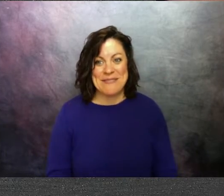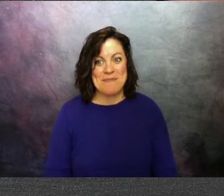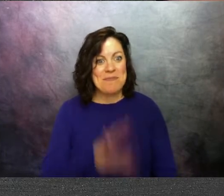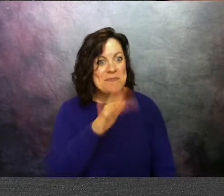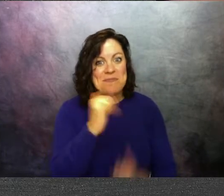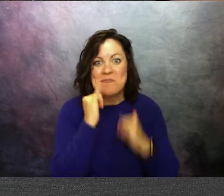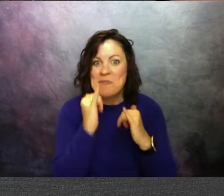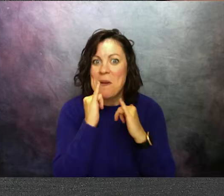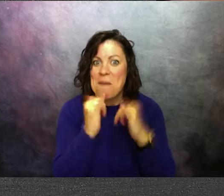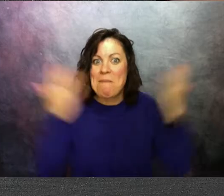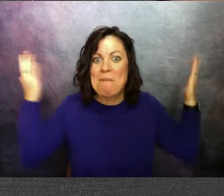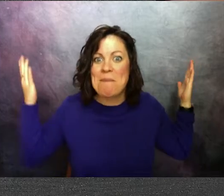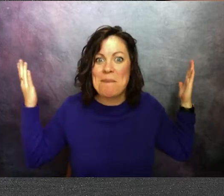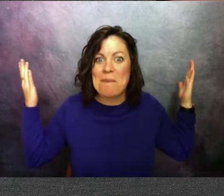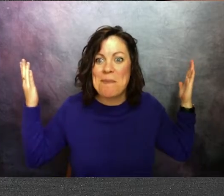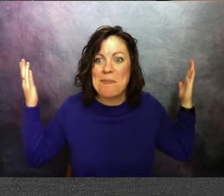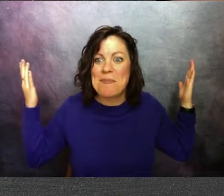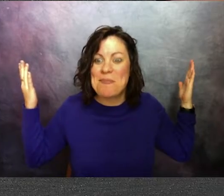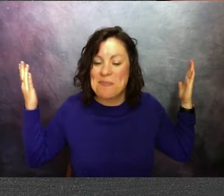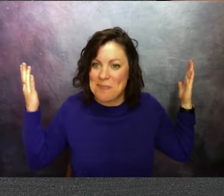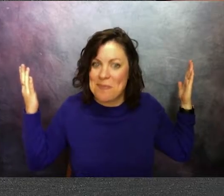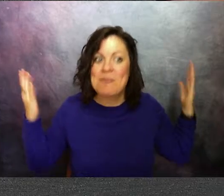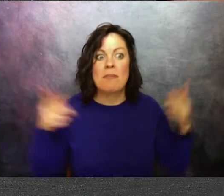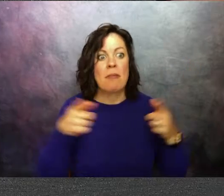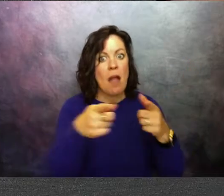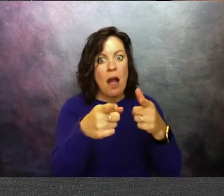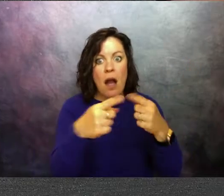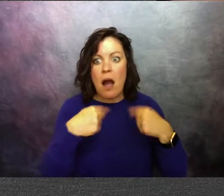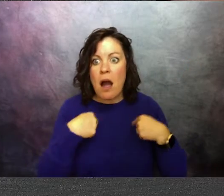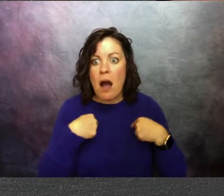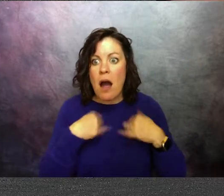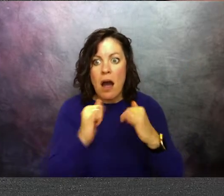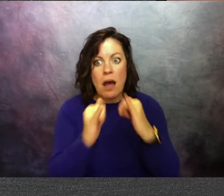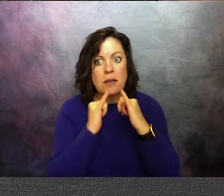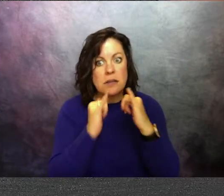Just like me, just like me on the map.